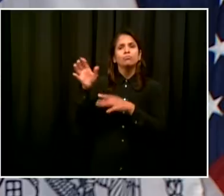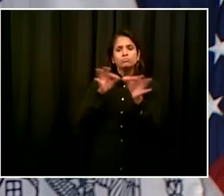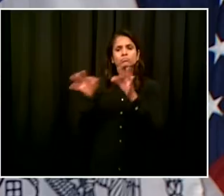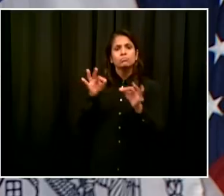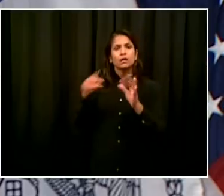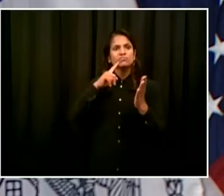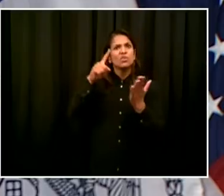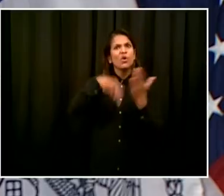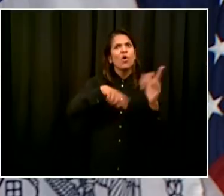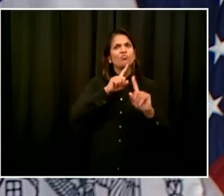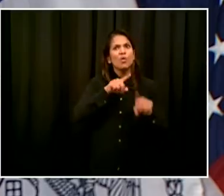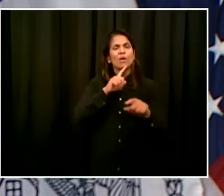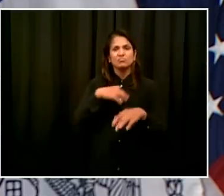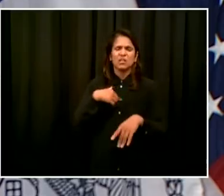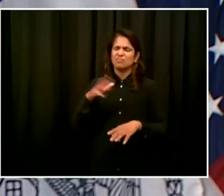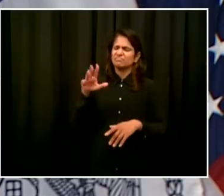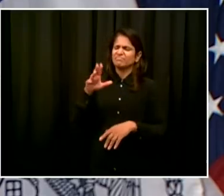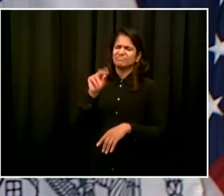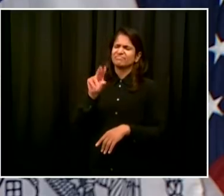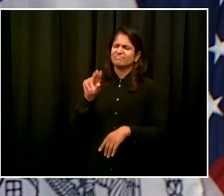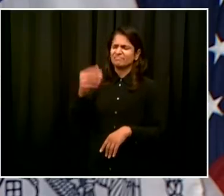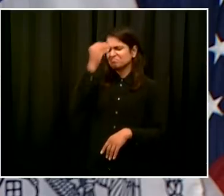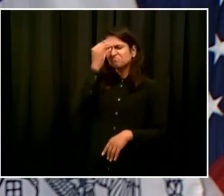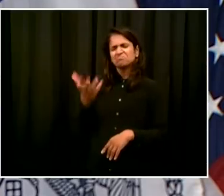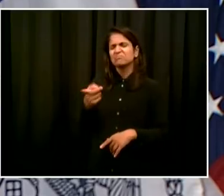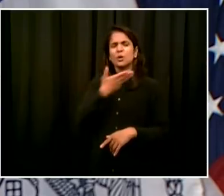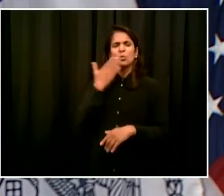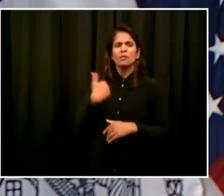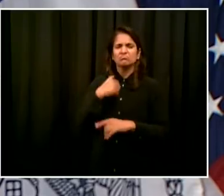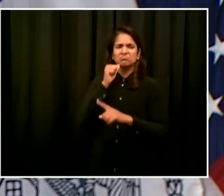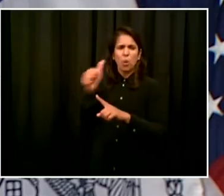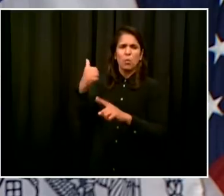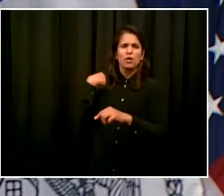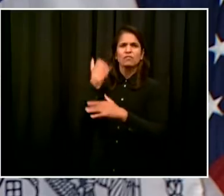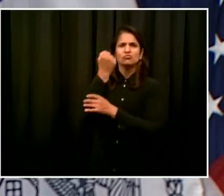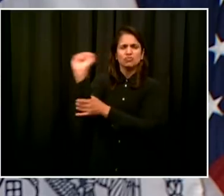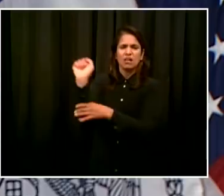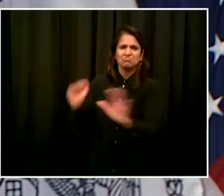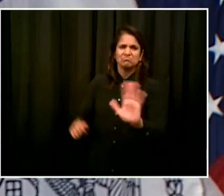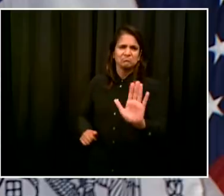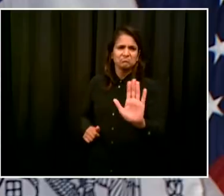IT IS CLEAR THAT IS NOT ON THE AGENDA FOR THSI WEEK. GO AHEAD.